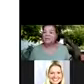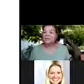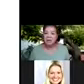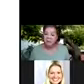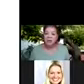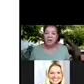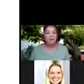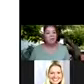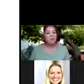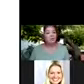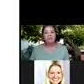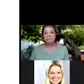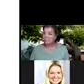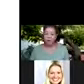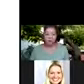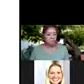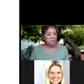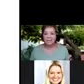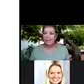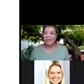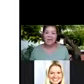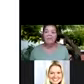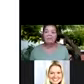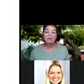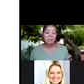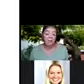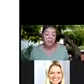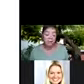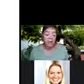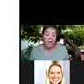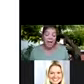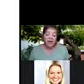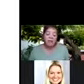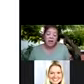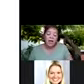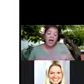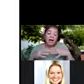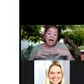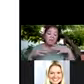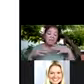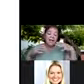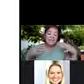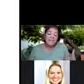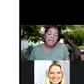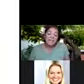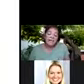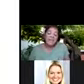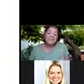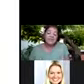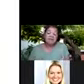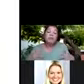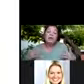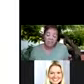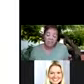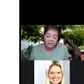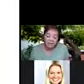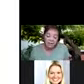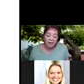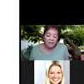I know it's paperwork and we all don't necessarily love to do paperwork. However, assessments get us information.